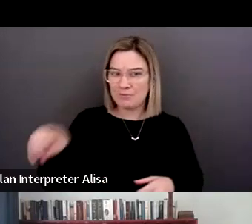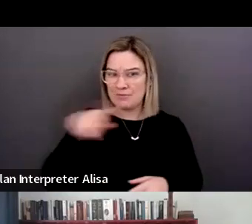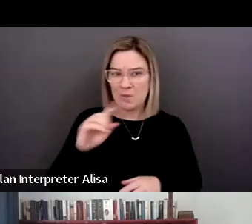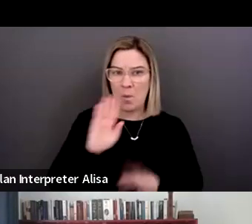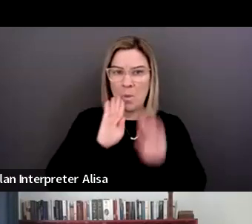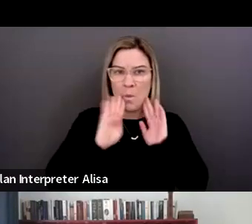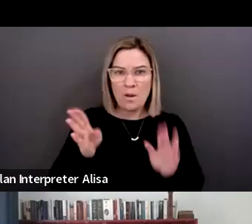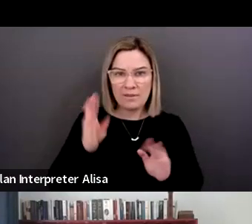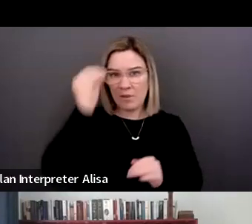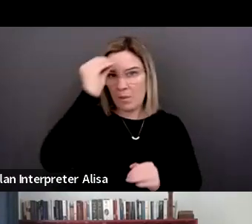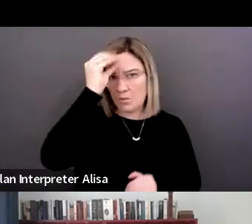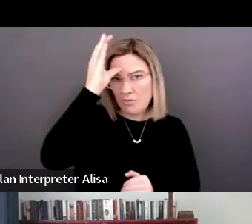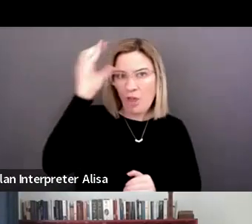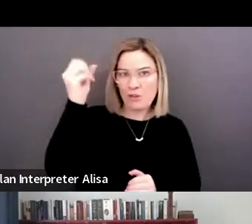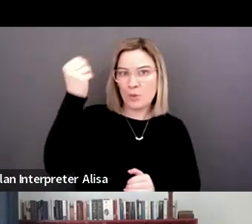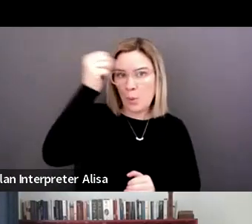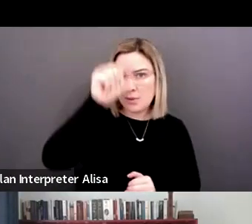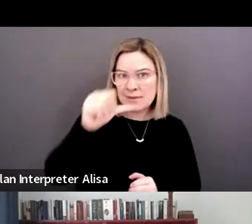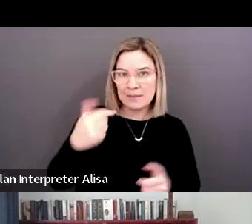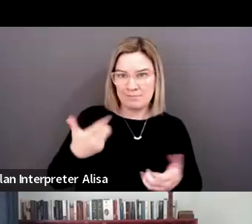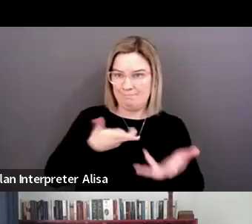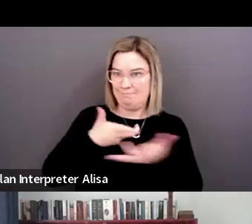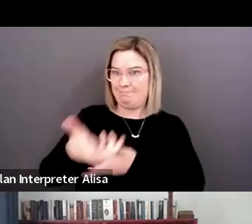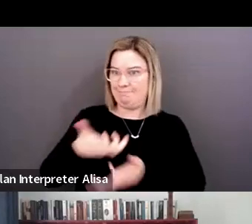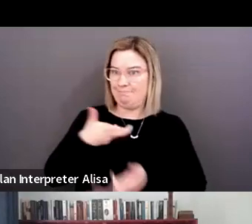those decisions, then that feels really empowering.